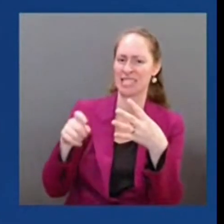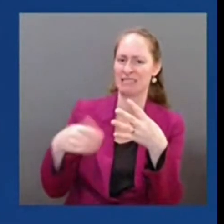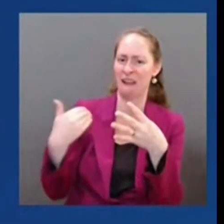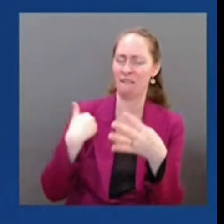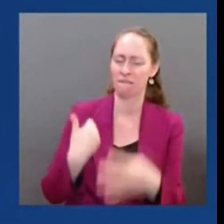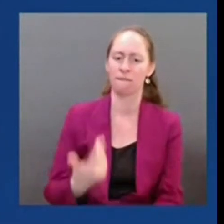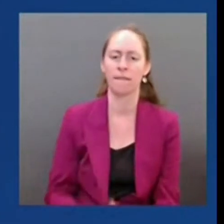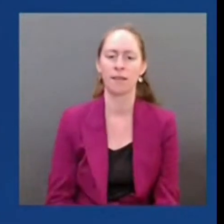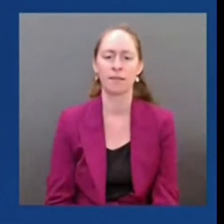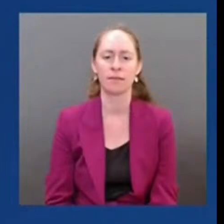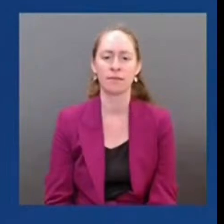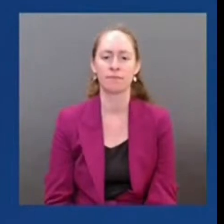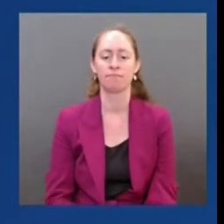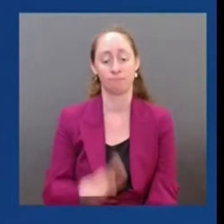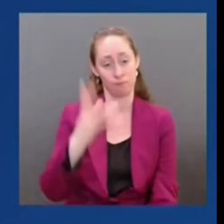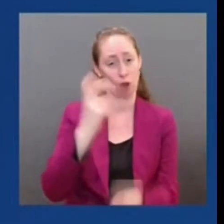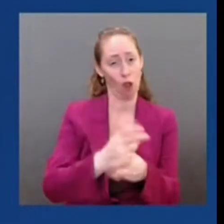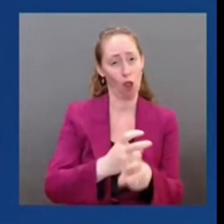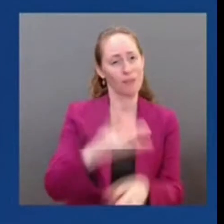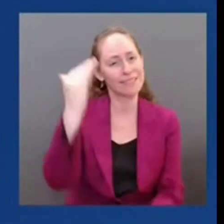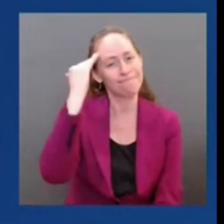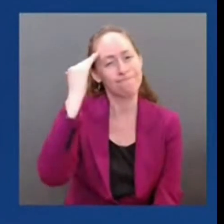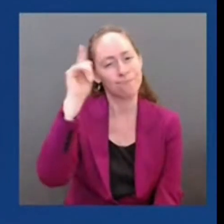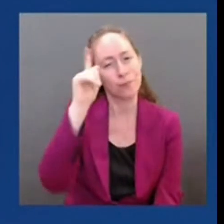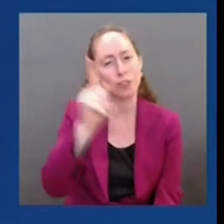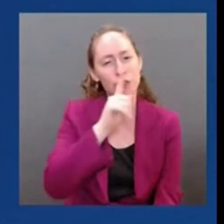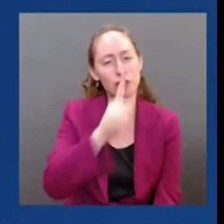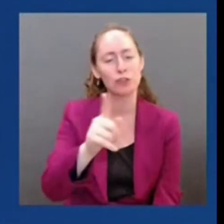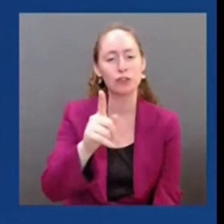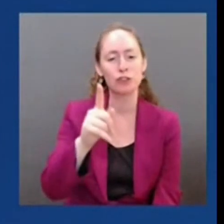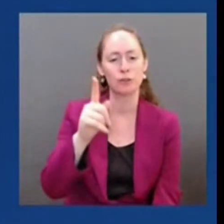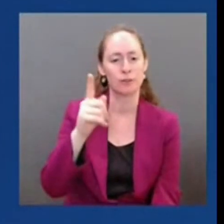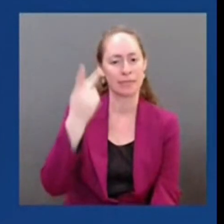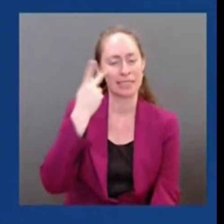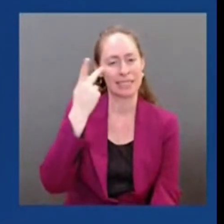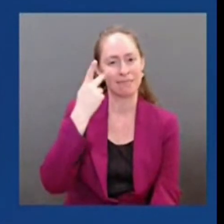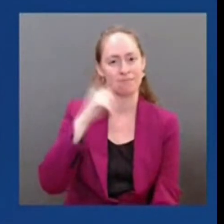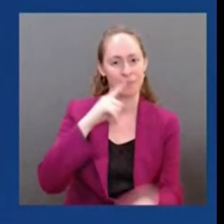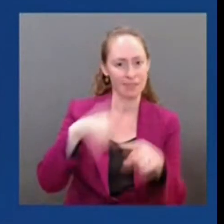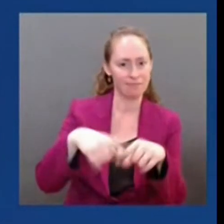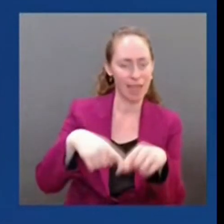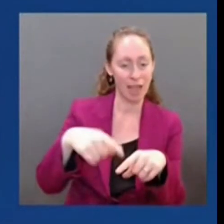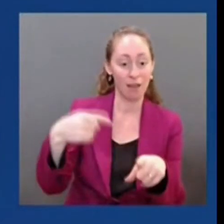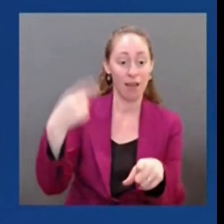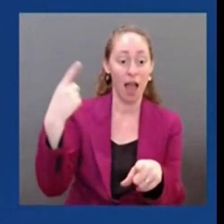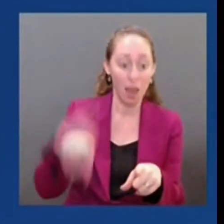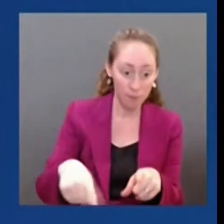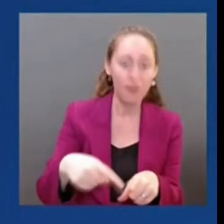WE ARE NOT TRYING TO GEINTO THE PREDICTION BUSINESS, WE ARE GETTING MUCH MORE INTO THE SCENARIO PLANNING BUSINESS TO